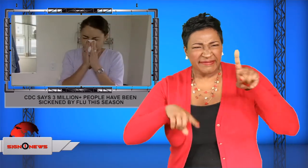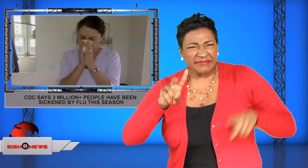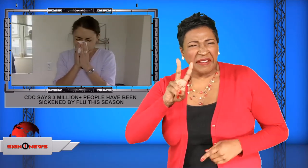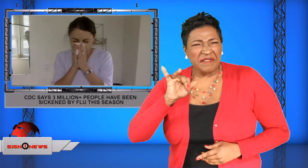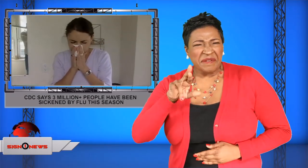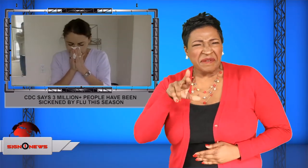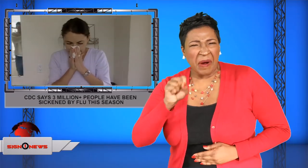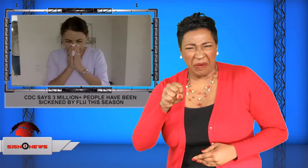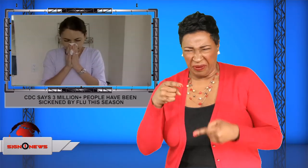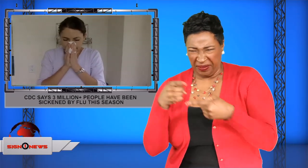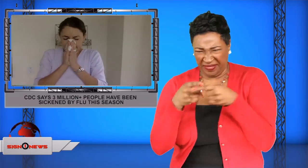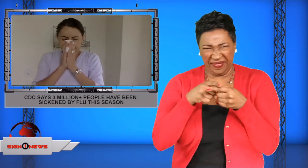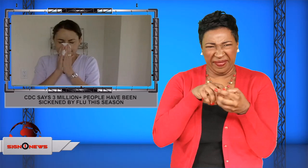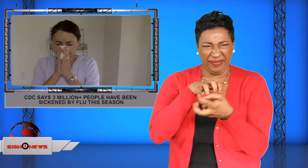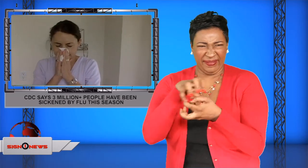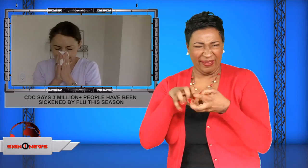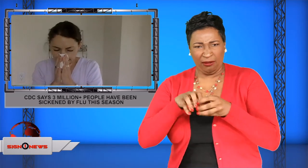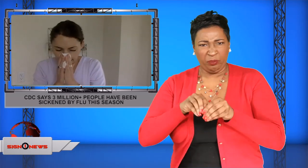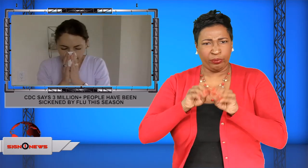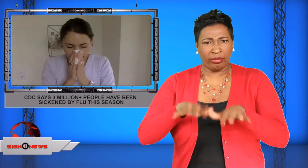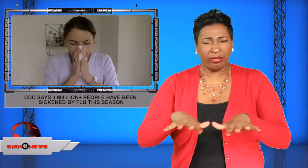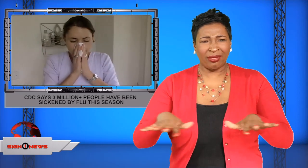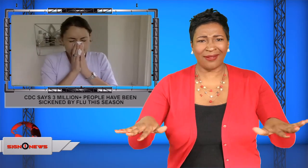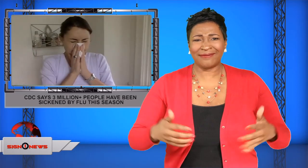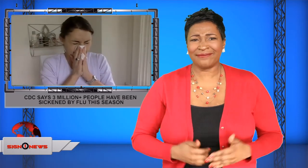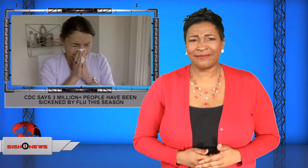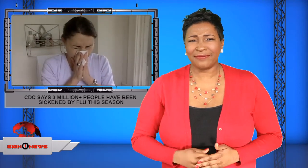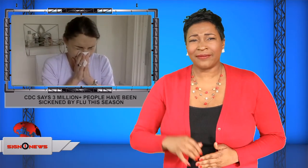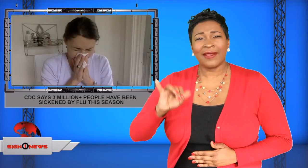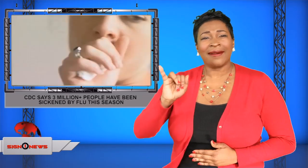odd mix of viruses.